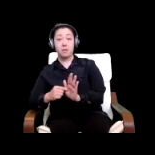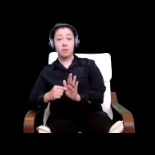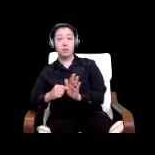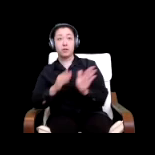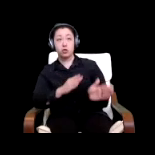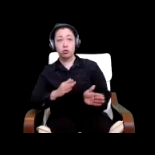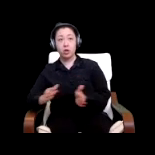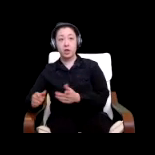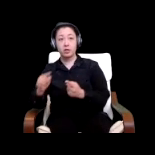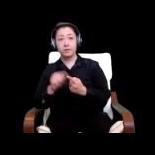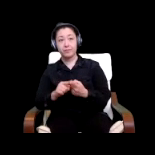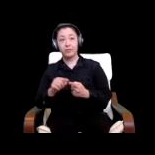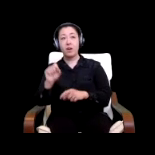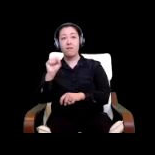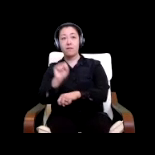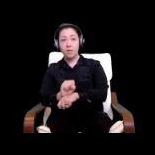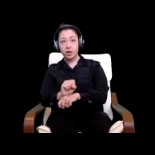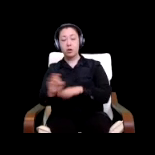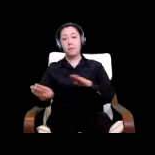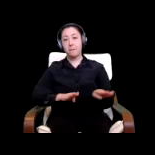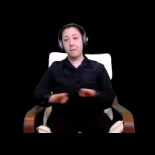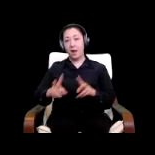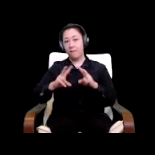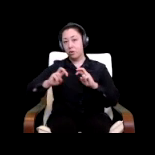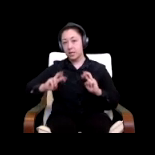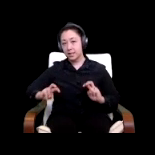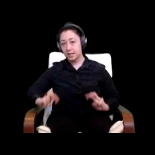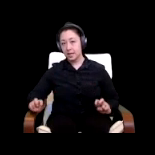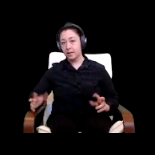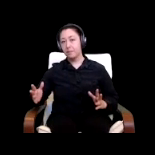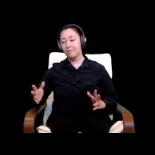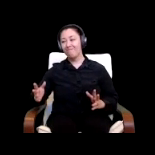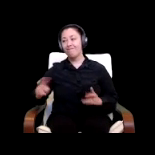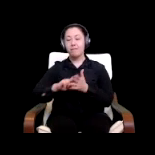behavioral assessment so determining, keeping track of the different behaviors happening